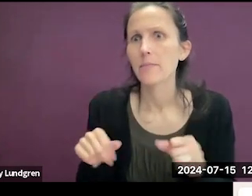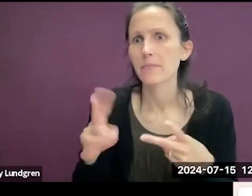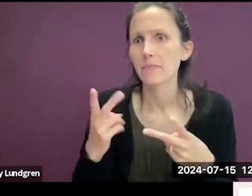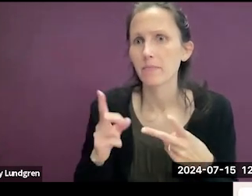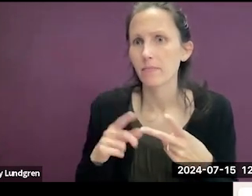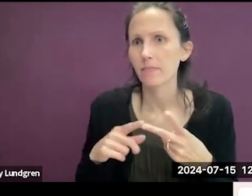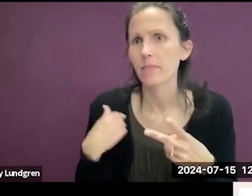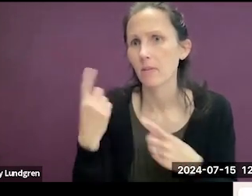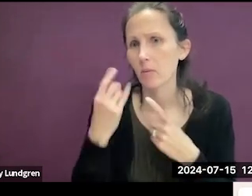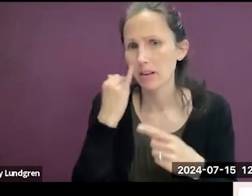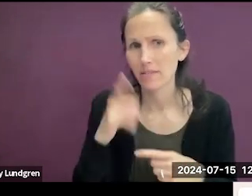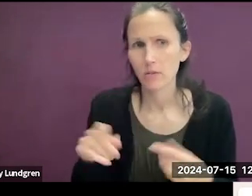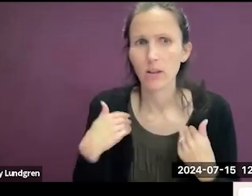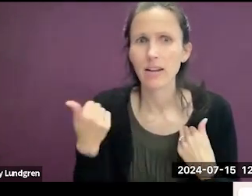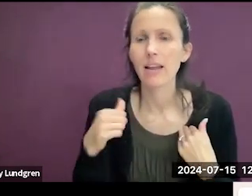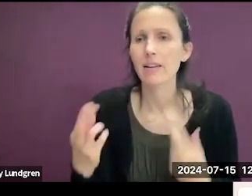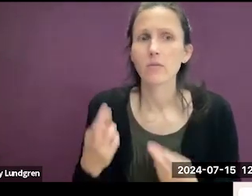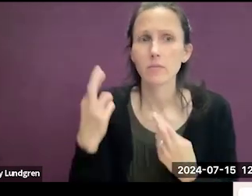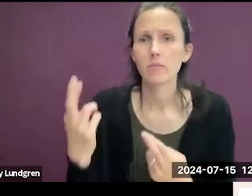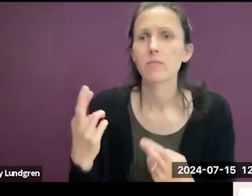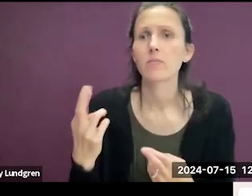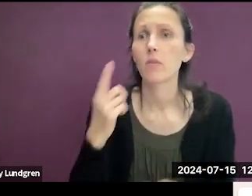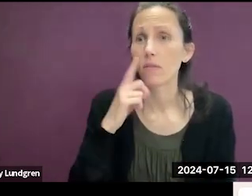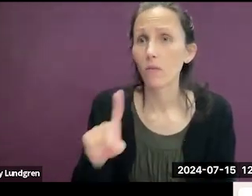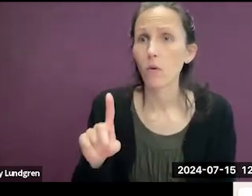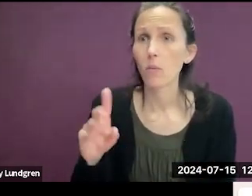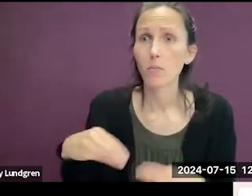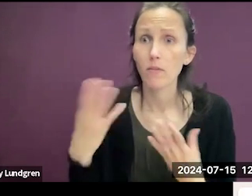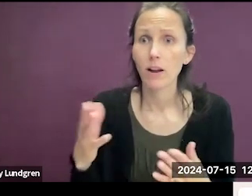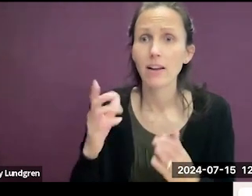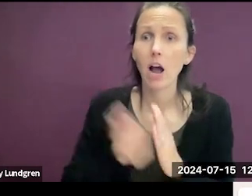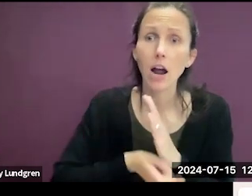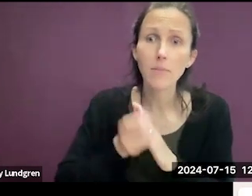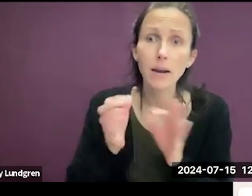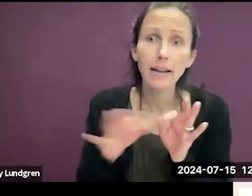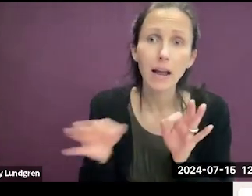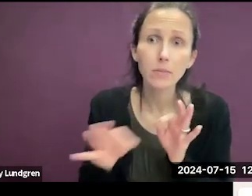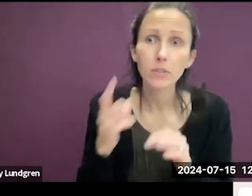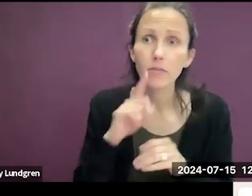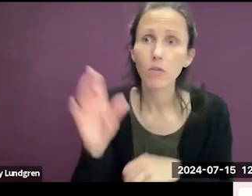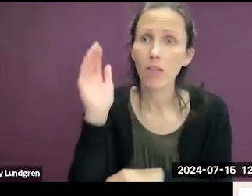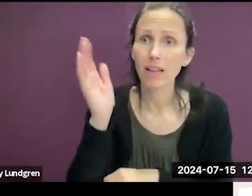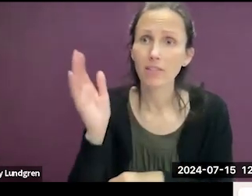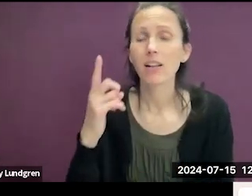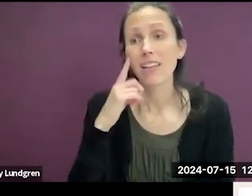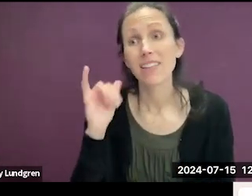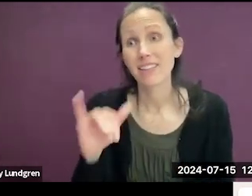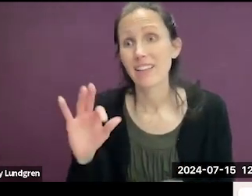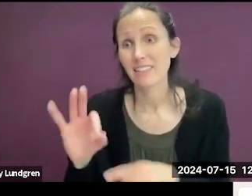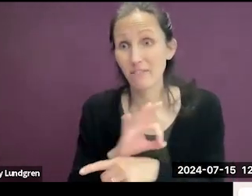I wondered if you had any recommendations for providing automatic captioning for lectures. I think that's a feature in PowerPoint.